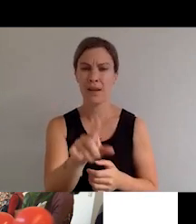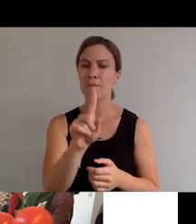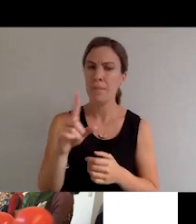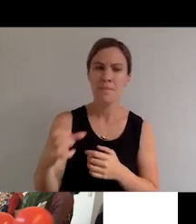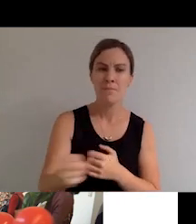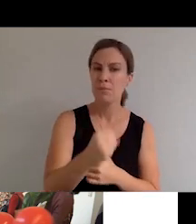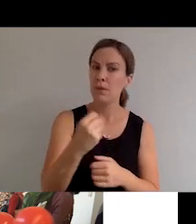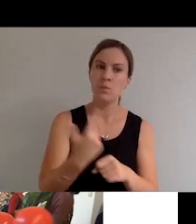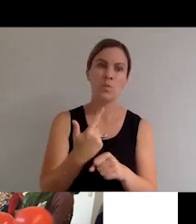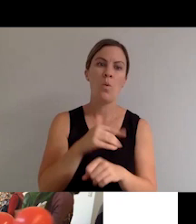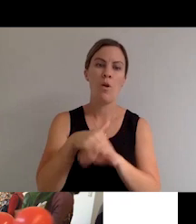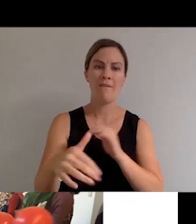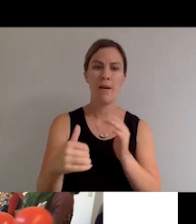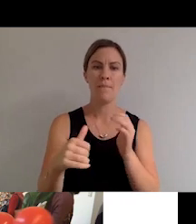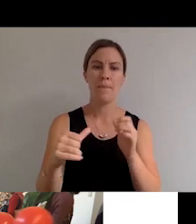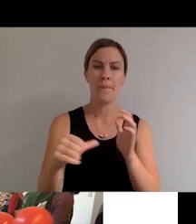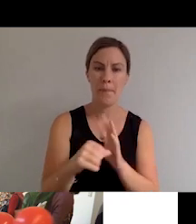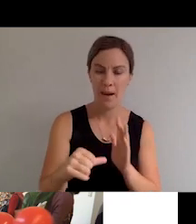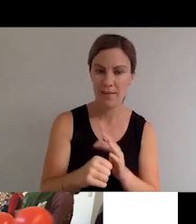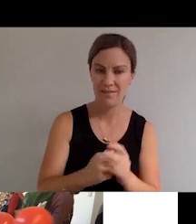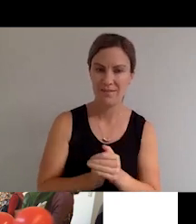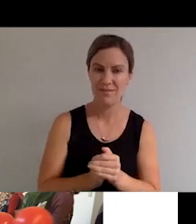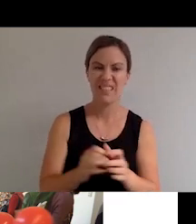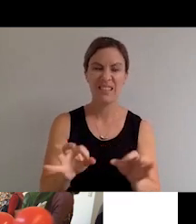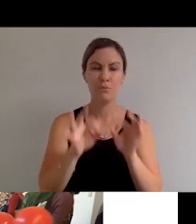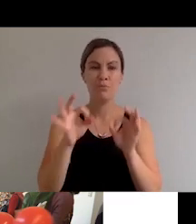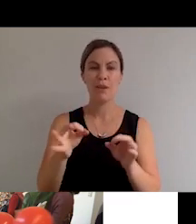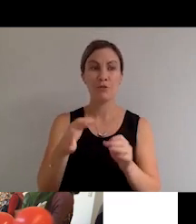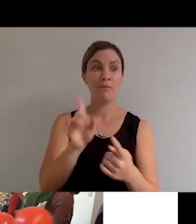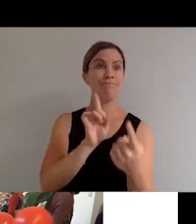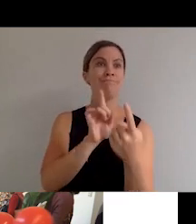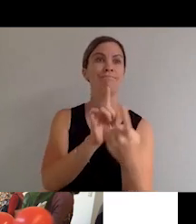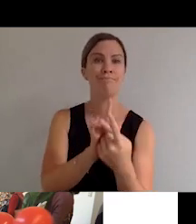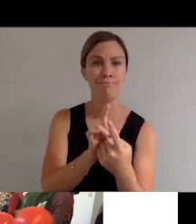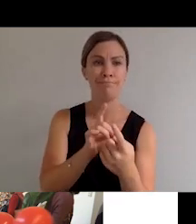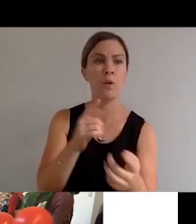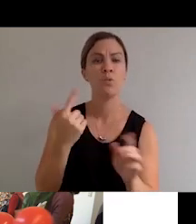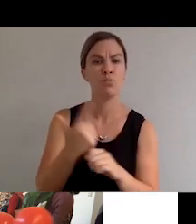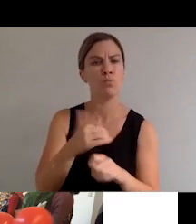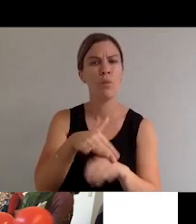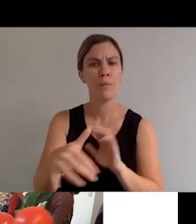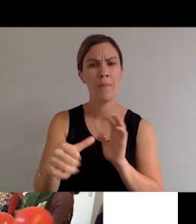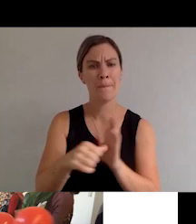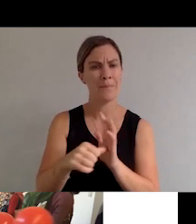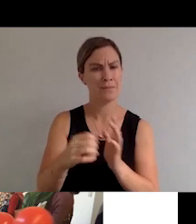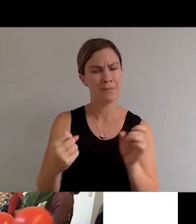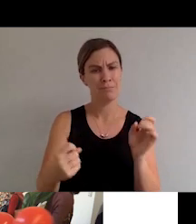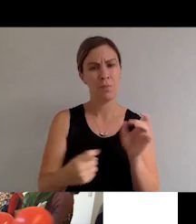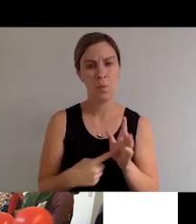While it isn't always enjoyable, but is fundamental. When I posted the document, I just wrote this note